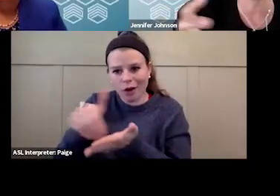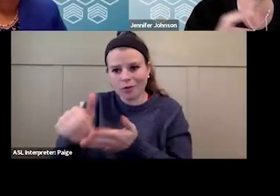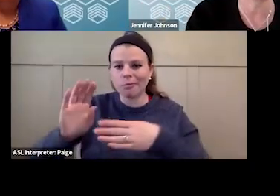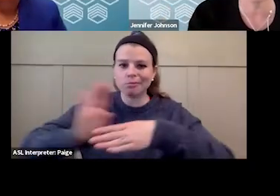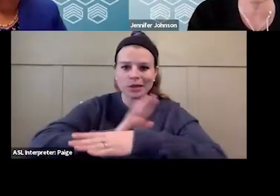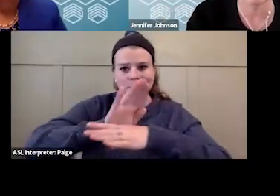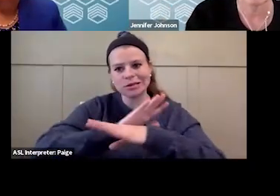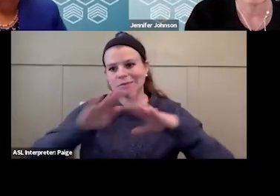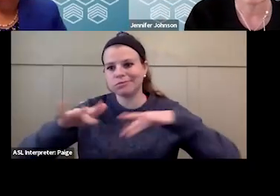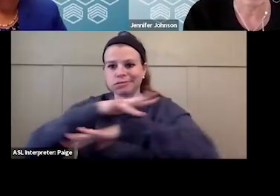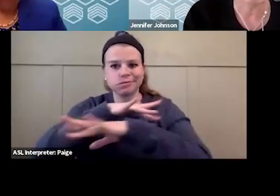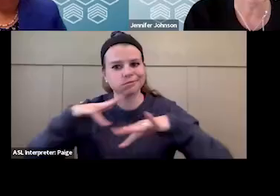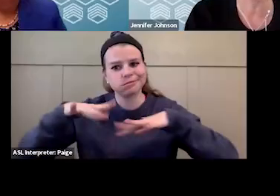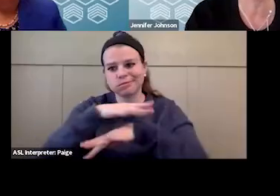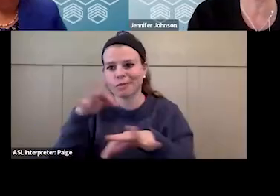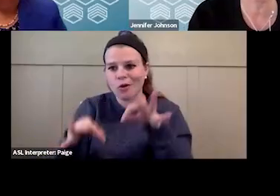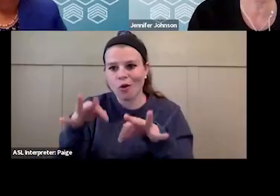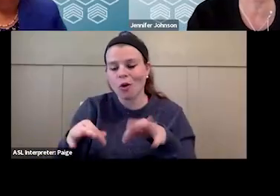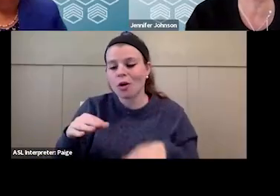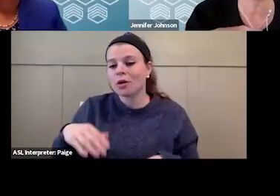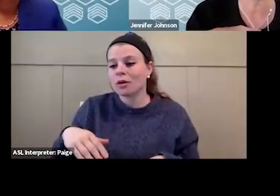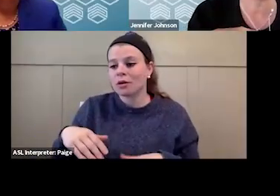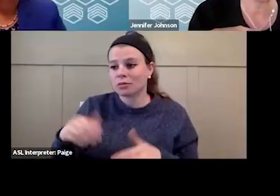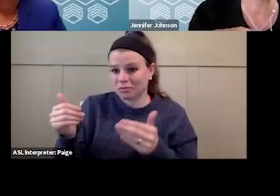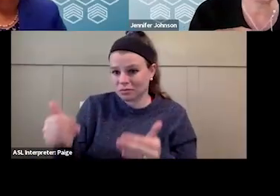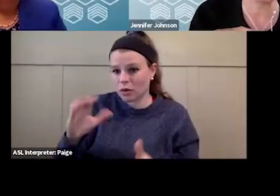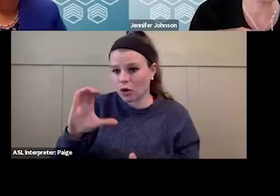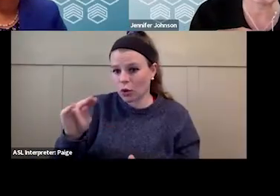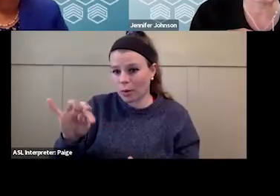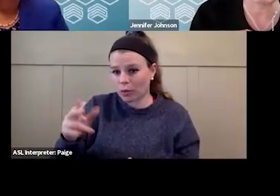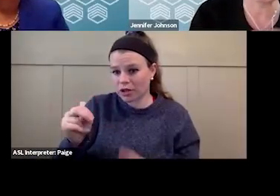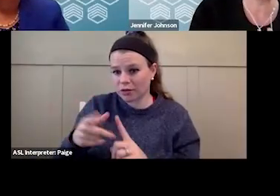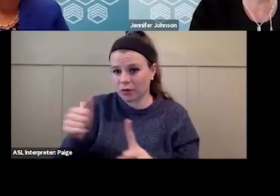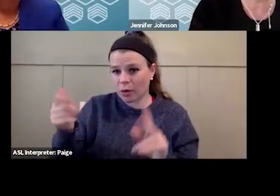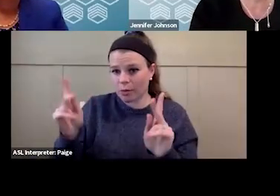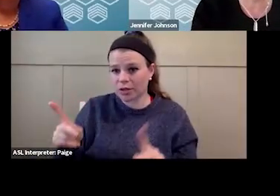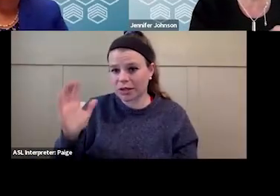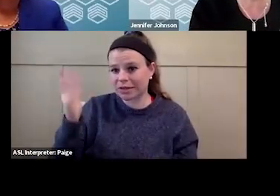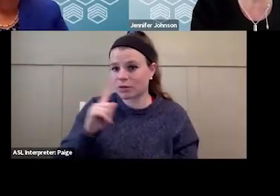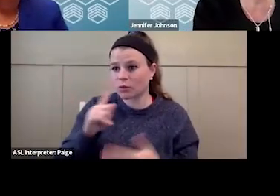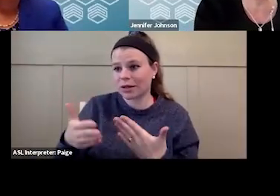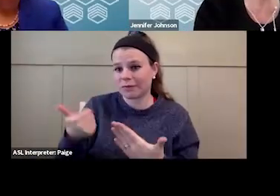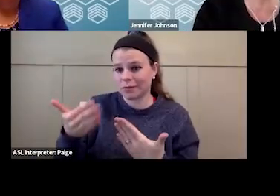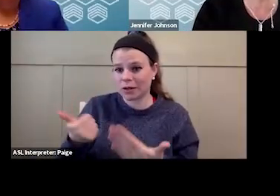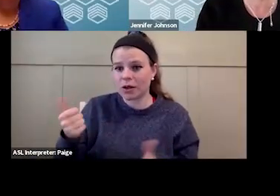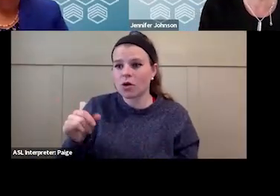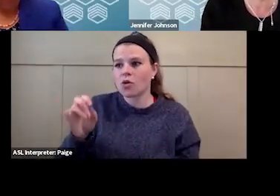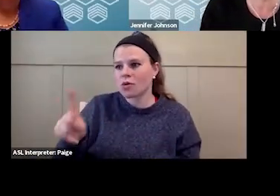moving courtroom, cooperation from someone can seem really convenient. Like, okay. Yes. They're doing exactly what I ask.